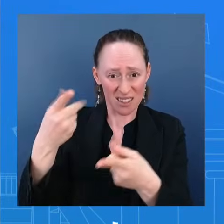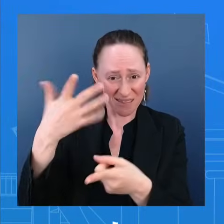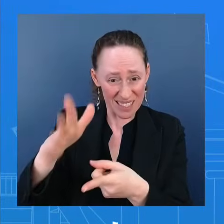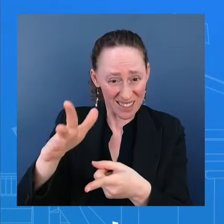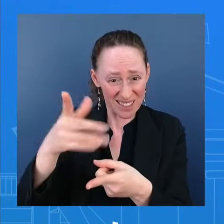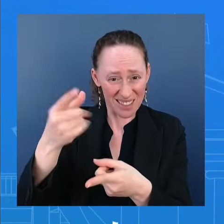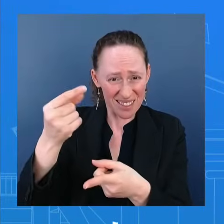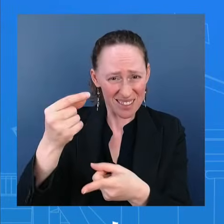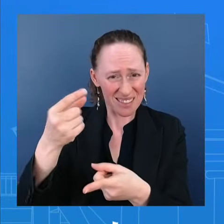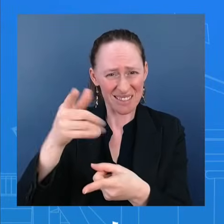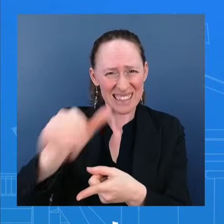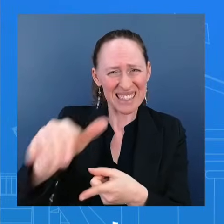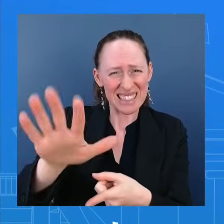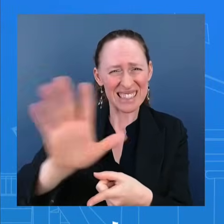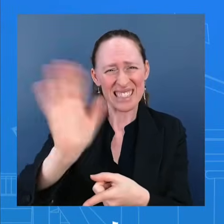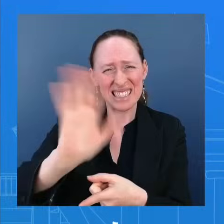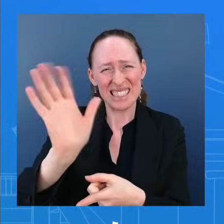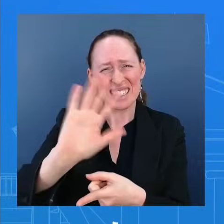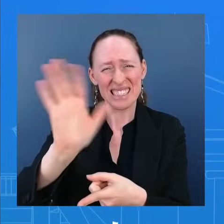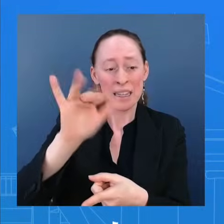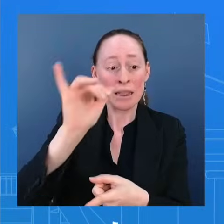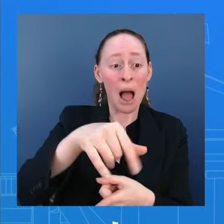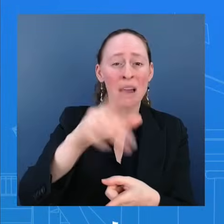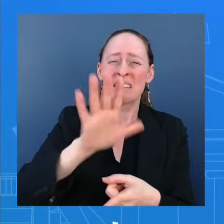it's a full-court press to get more information about Austin,